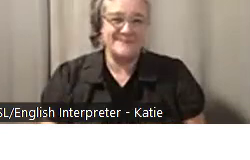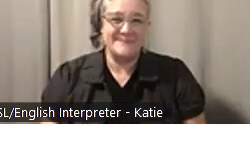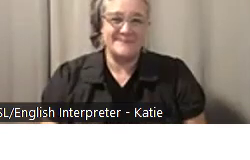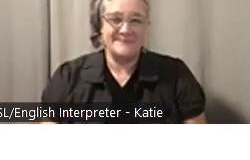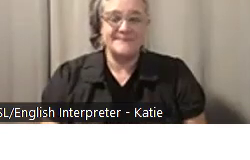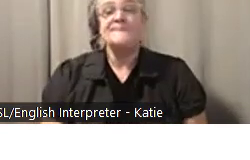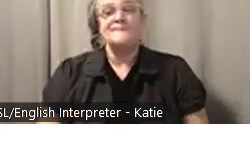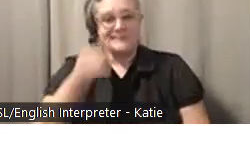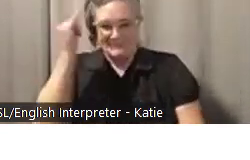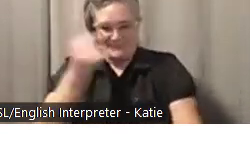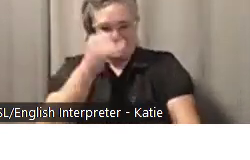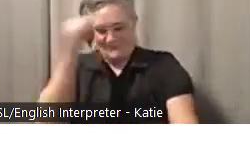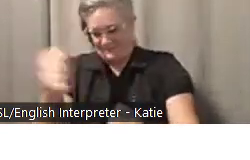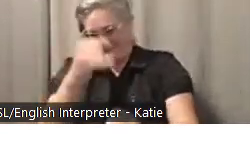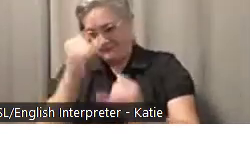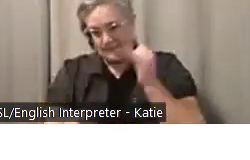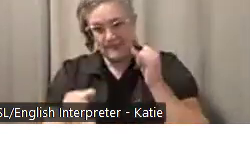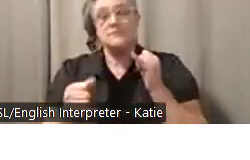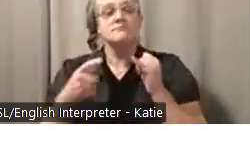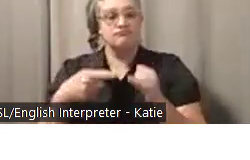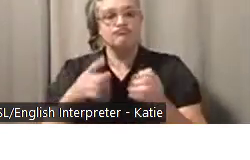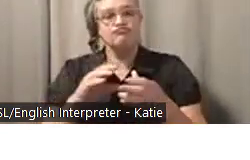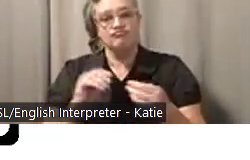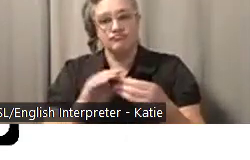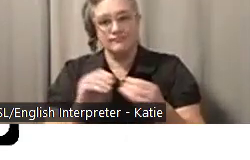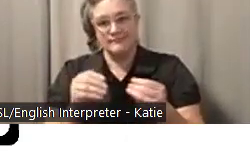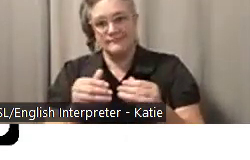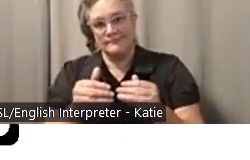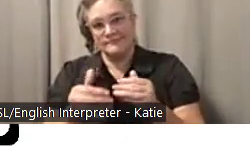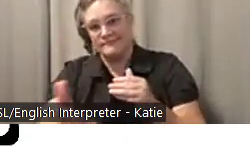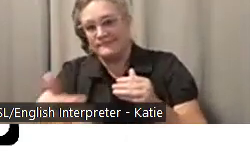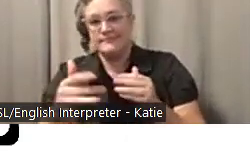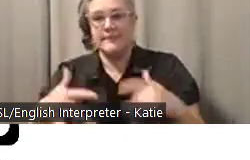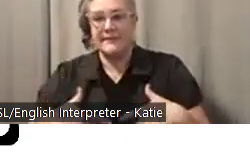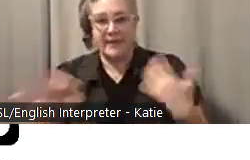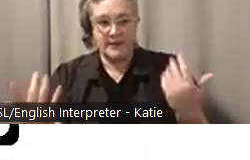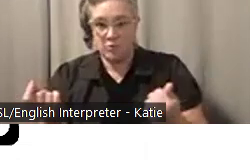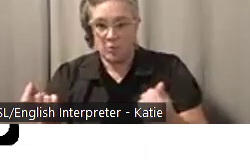So lastly, I just want to make sure I mention those, um, upcoming events we have.